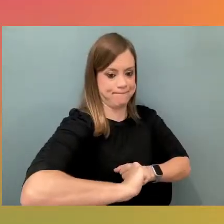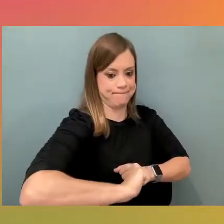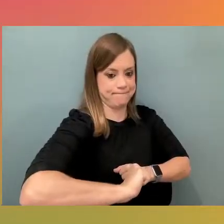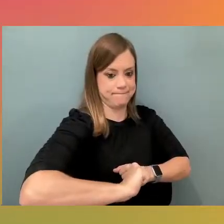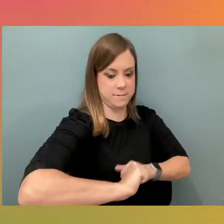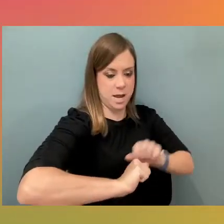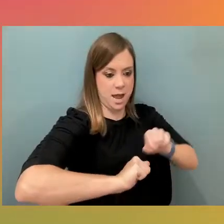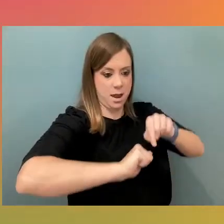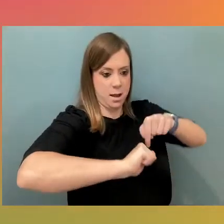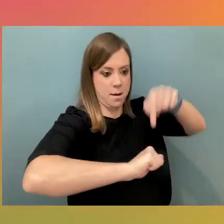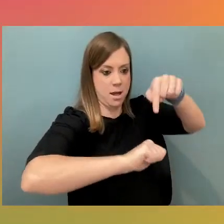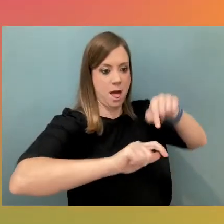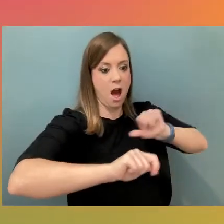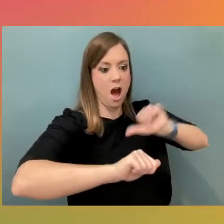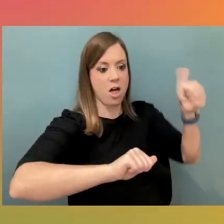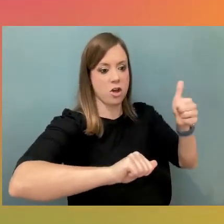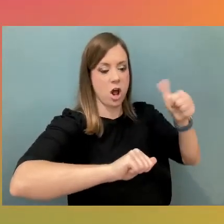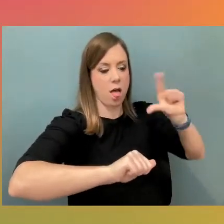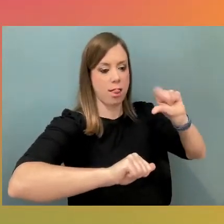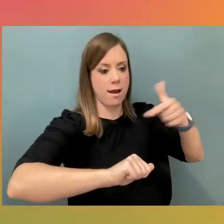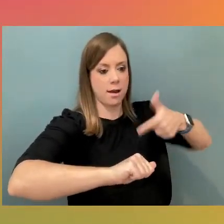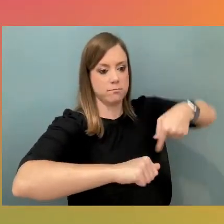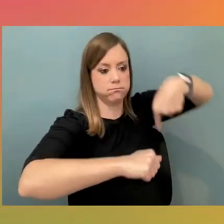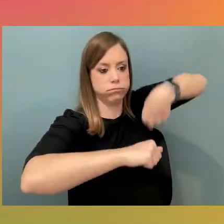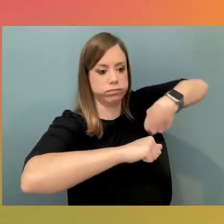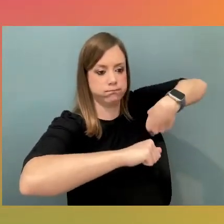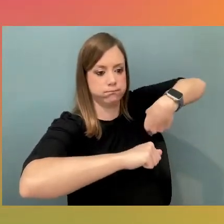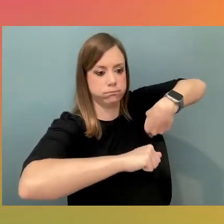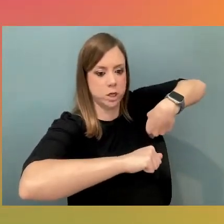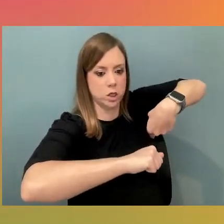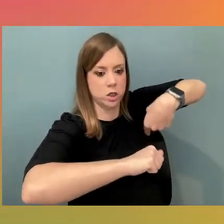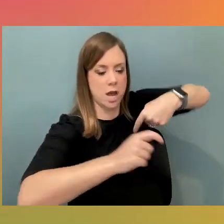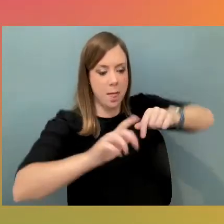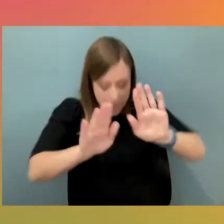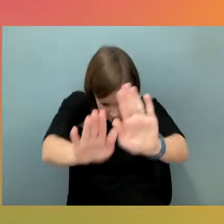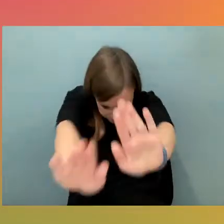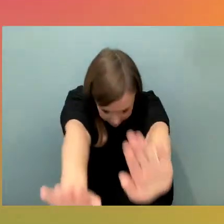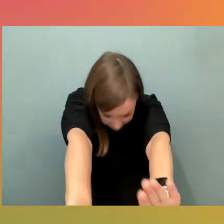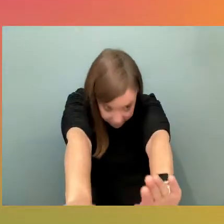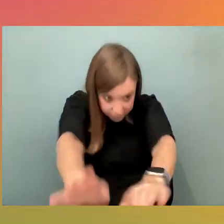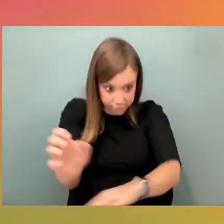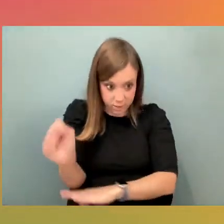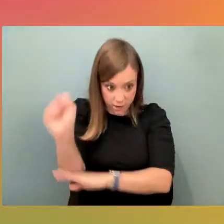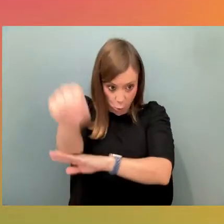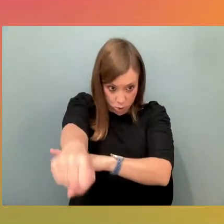IF IT DOESN'T FEEL GOOD FOR YOU, GO -- IF YOU WANT TO DID A